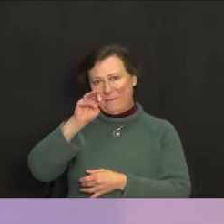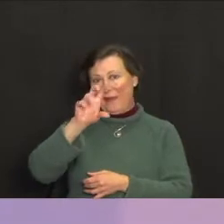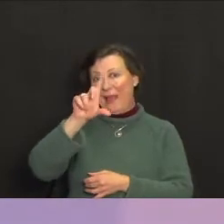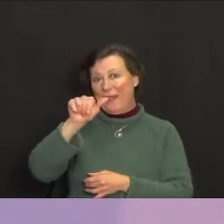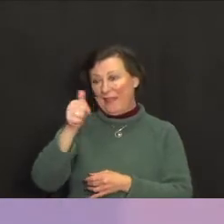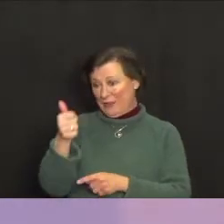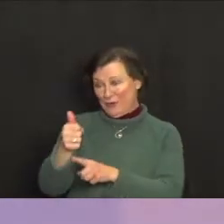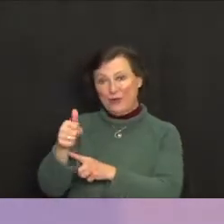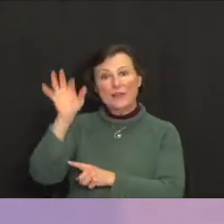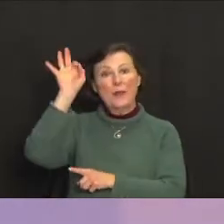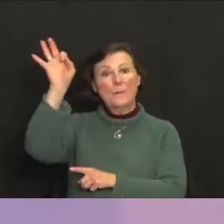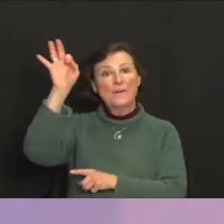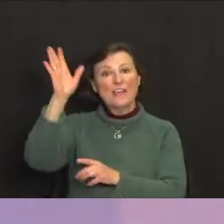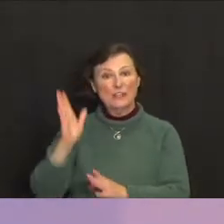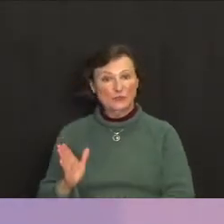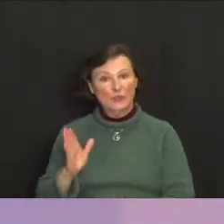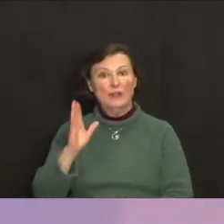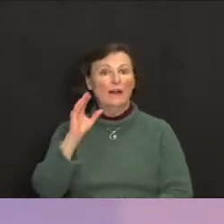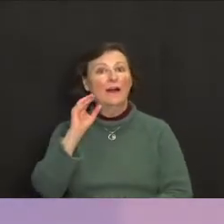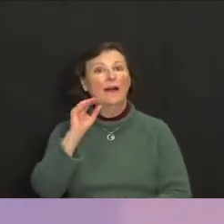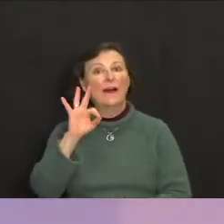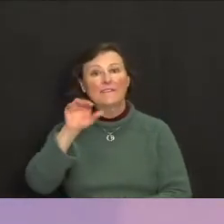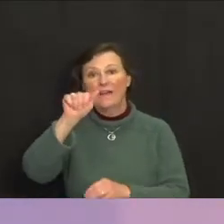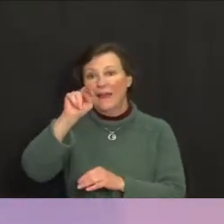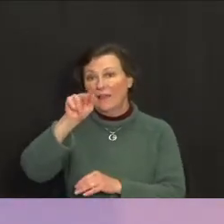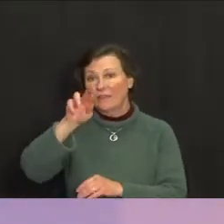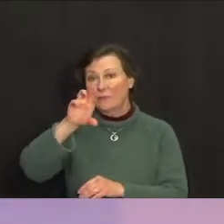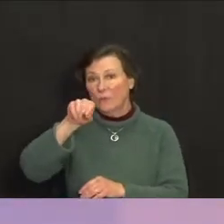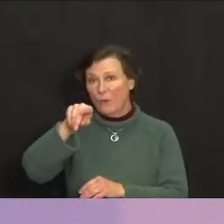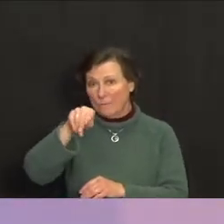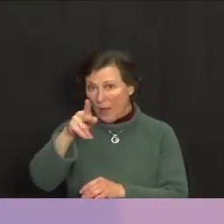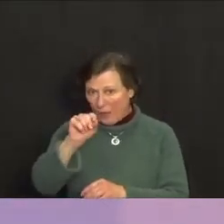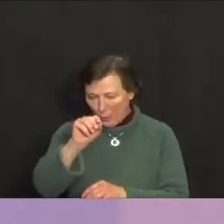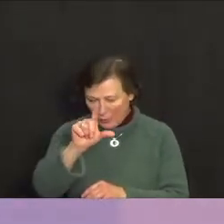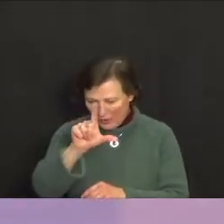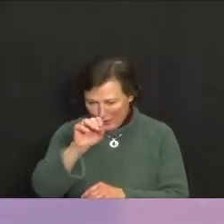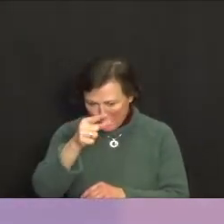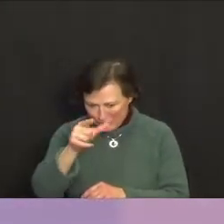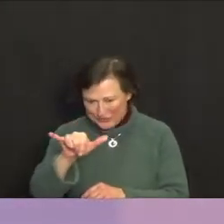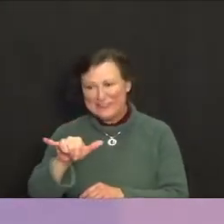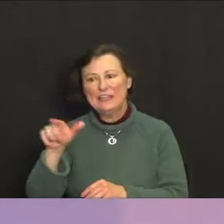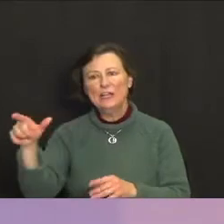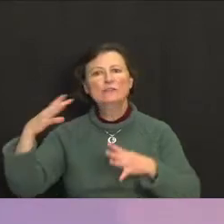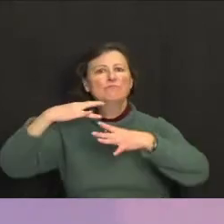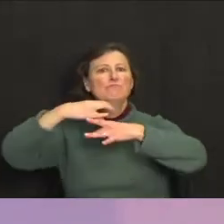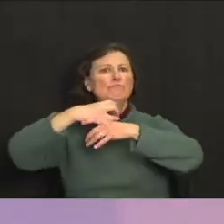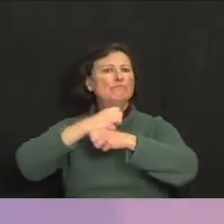anthropology. Emerita professor. Now she gave me an instant summary of Douglas's views.